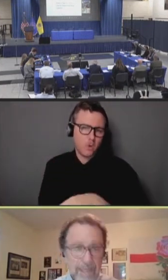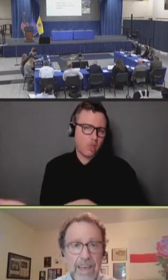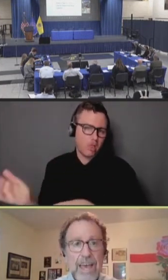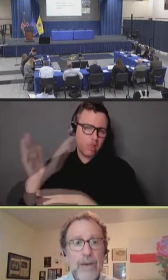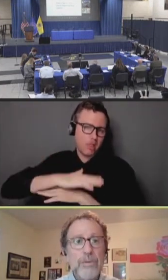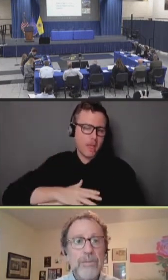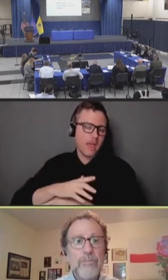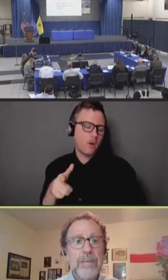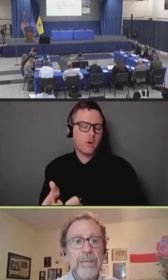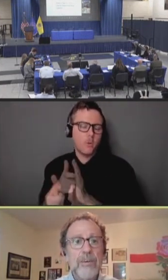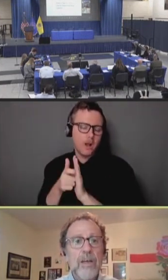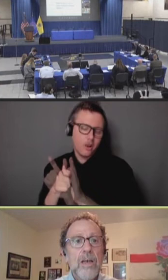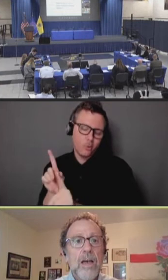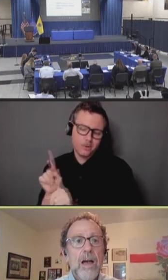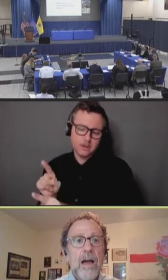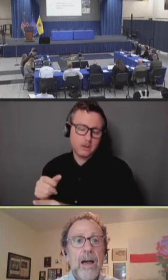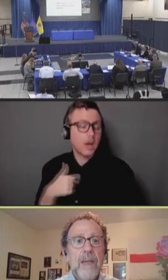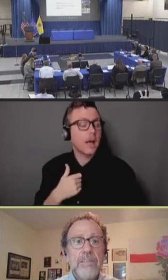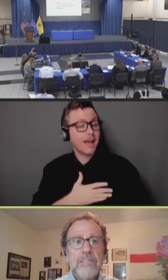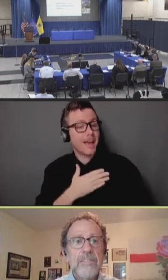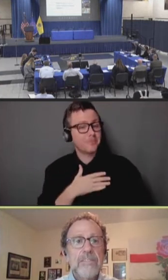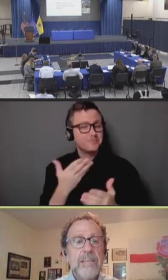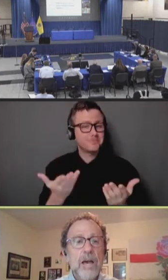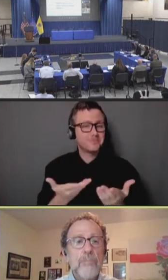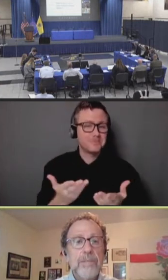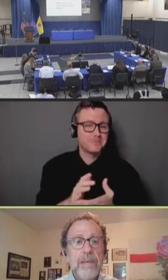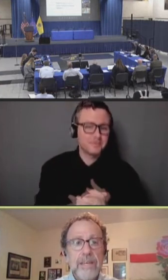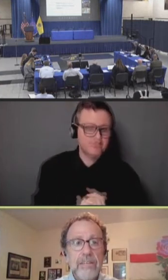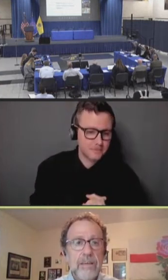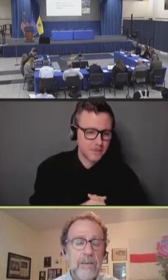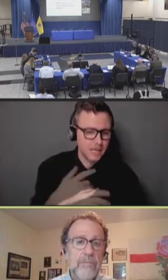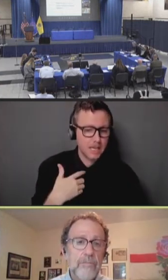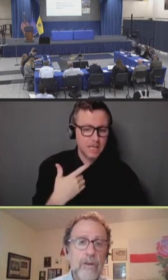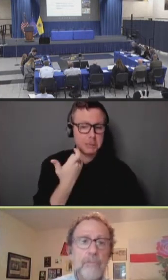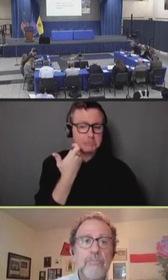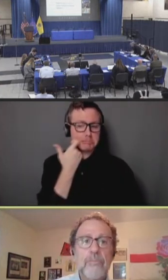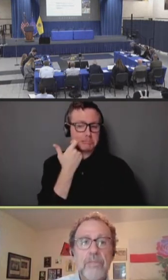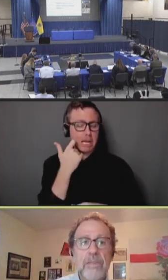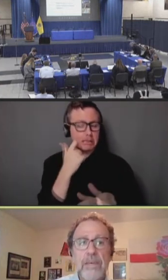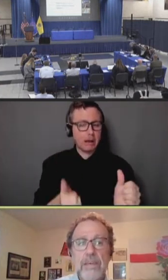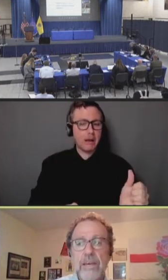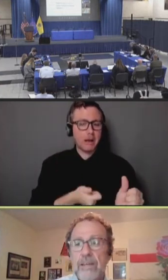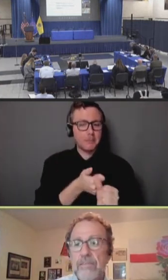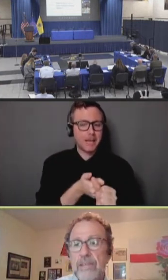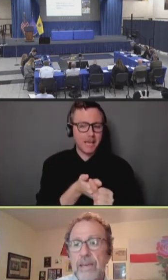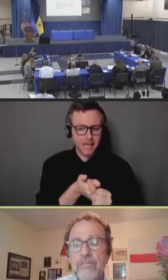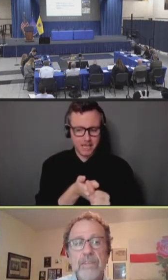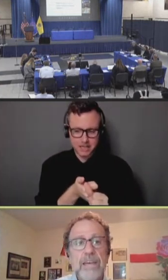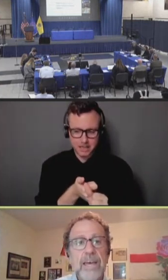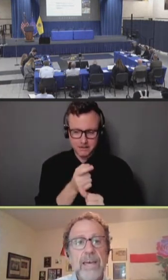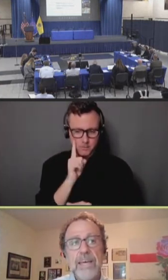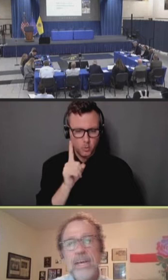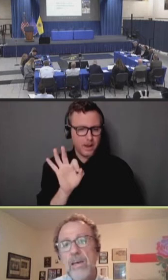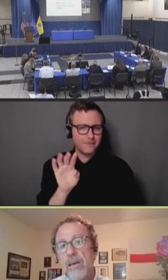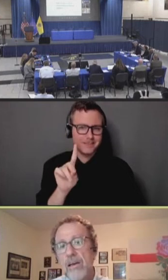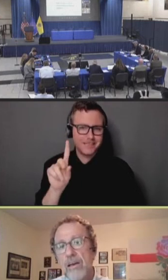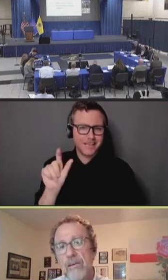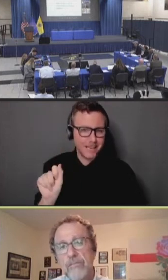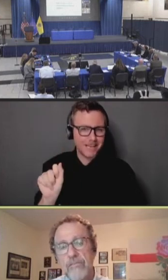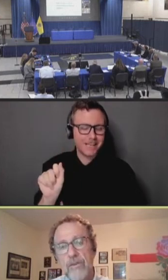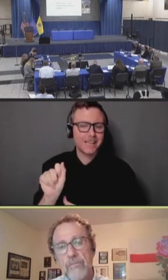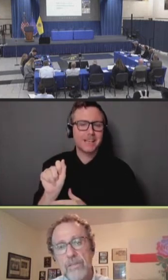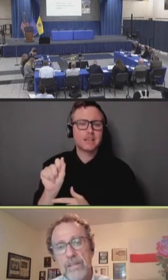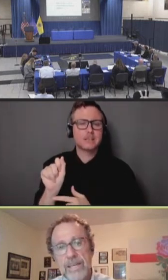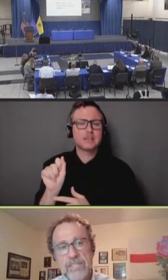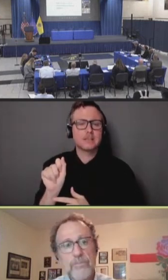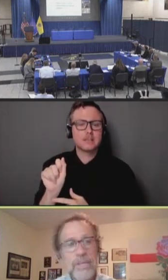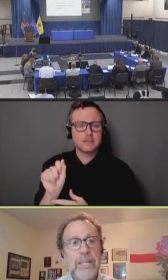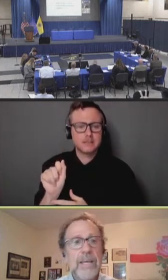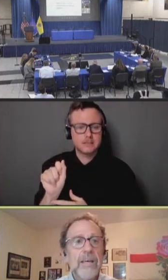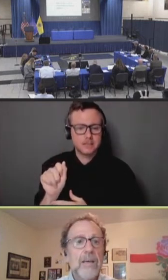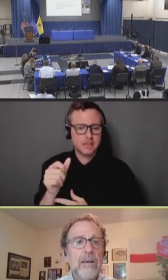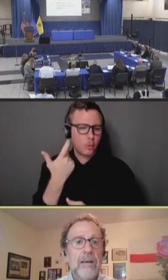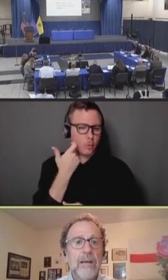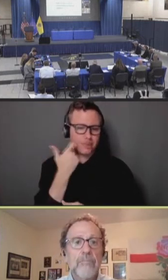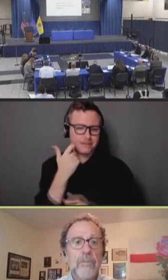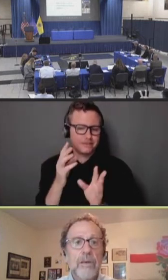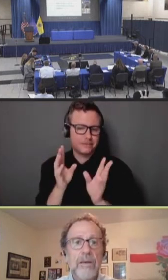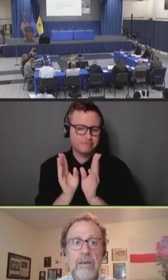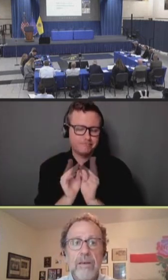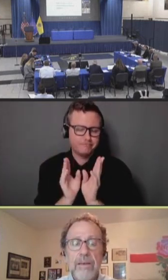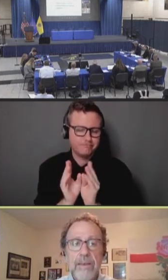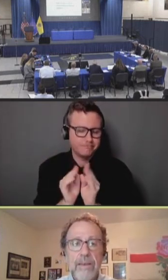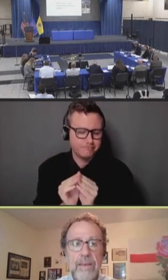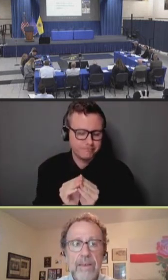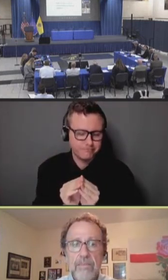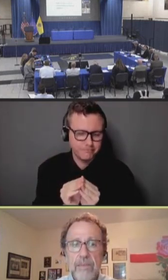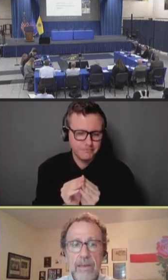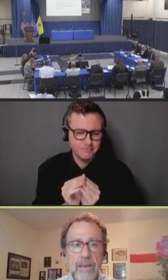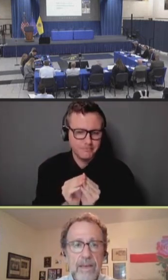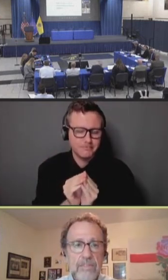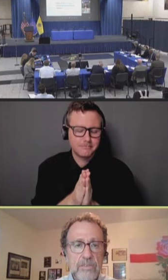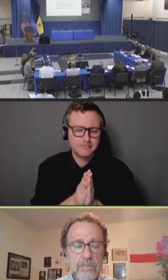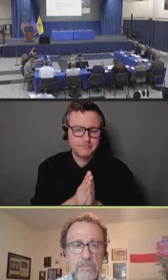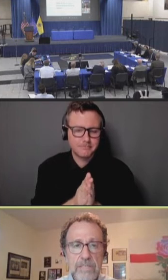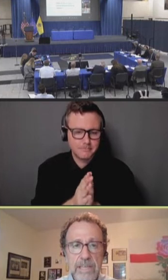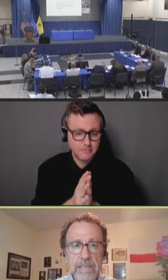happy to be here. This is the update from the FDA from the last meeting. And as you all see,